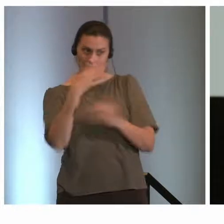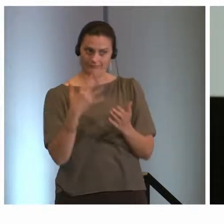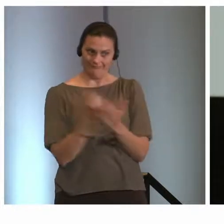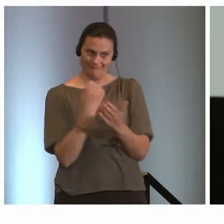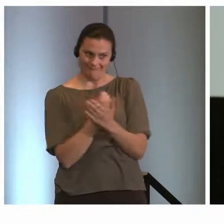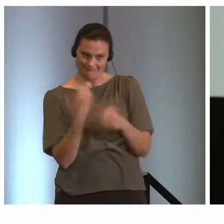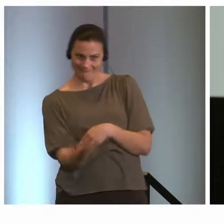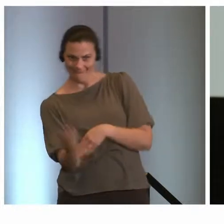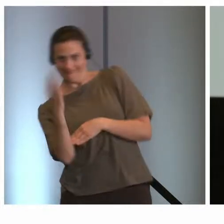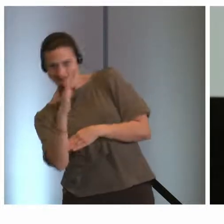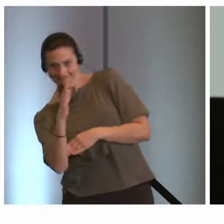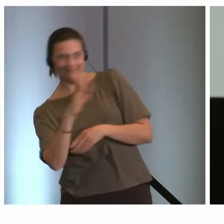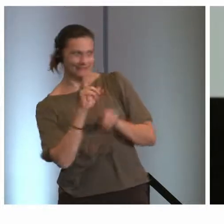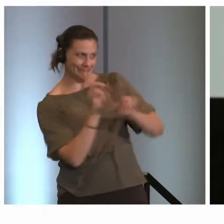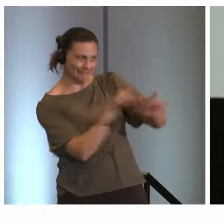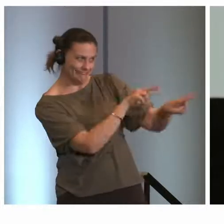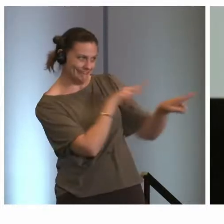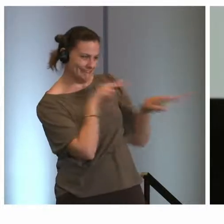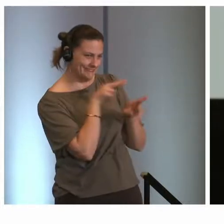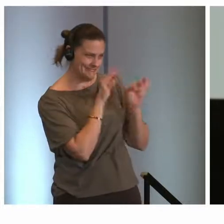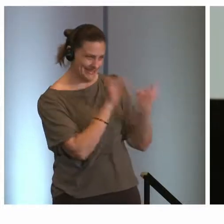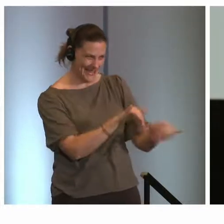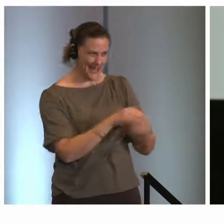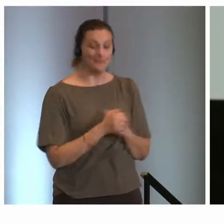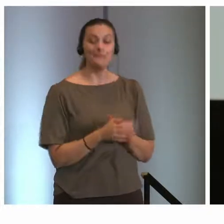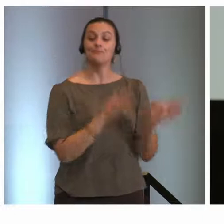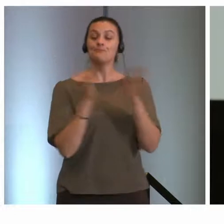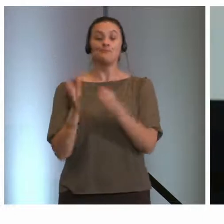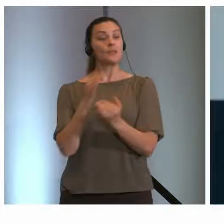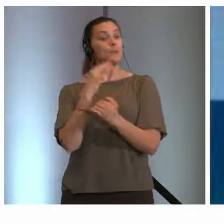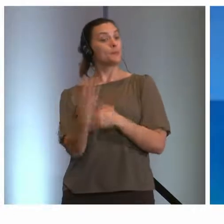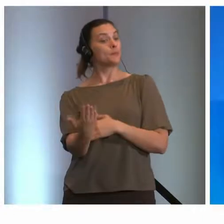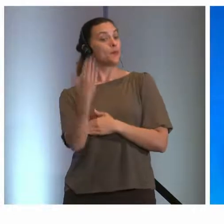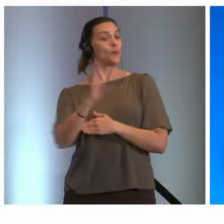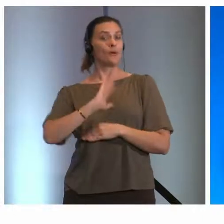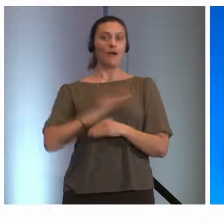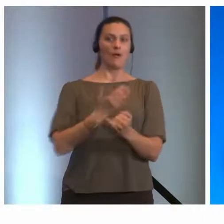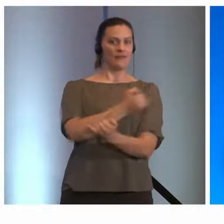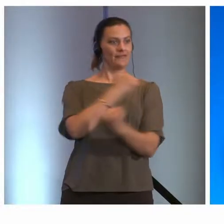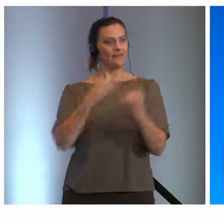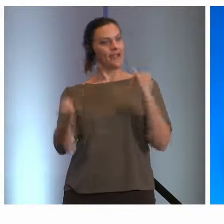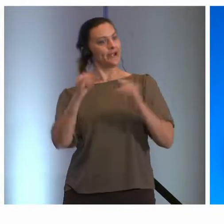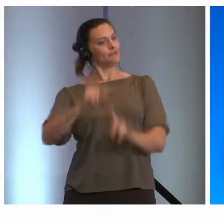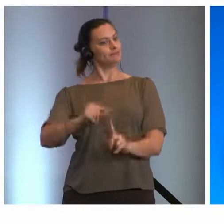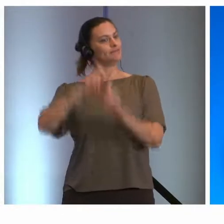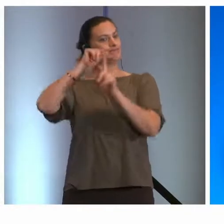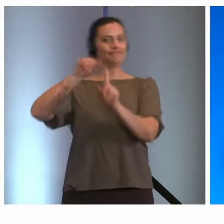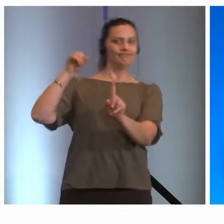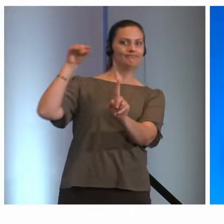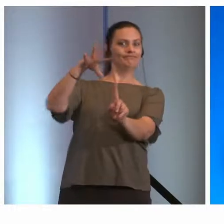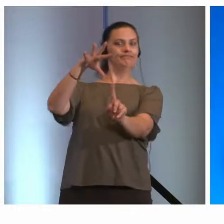this afternoon at 1:30, so make sure to do your final rounds.